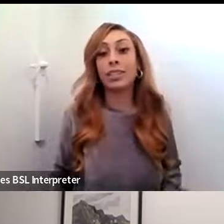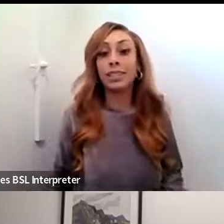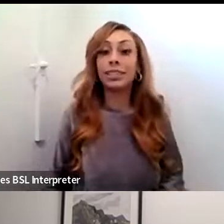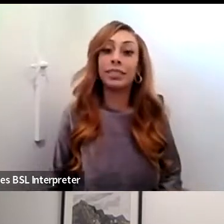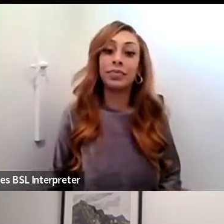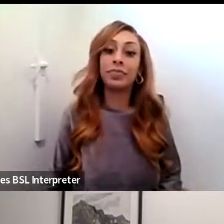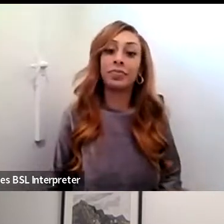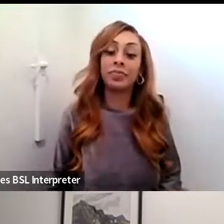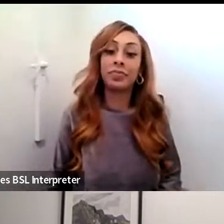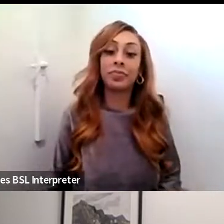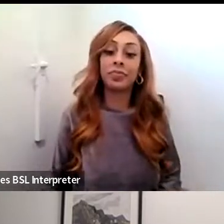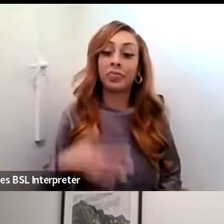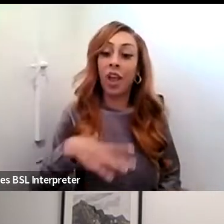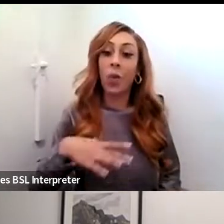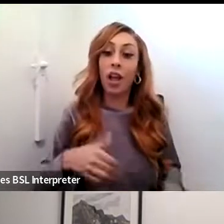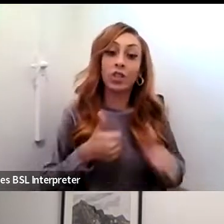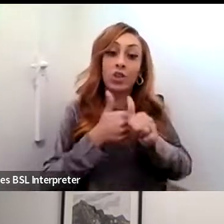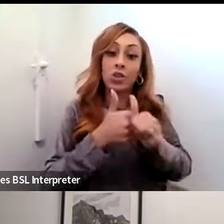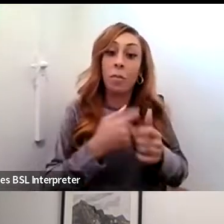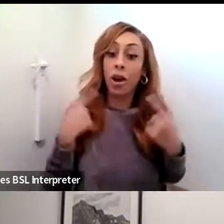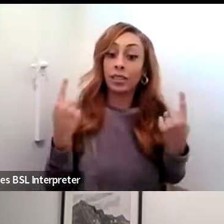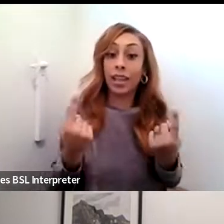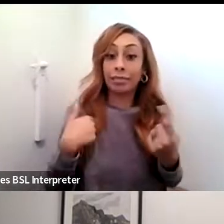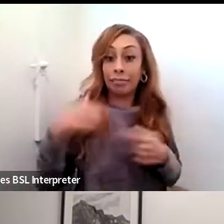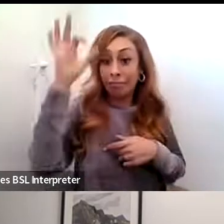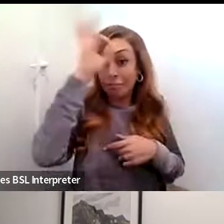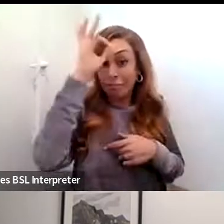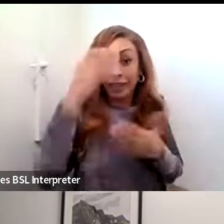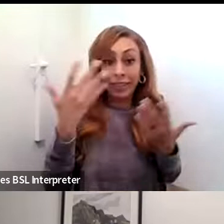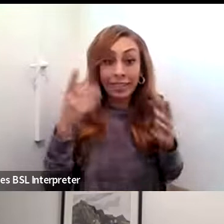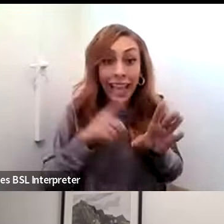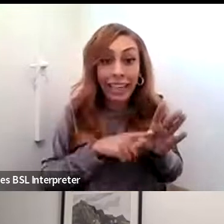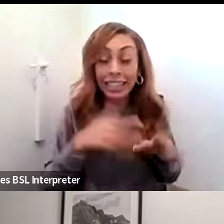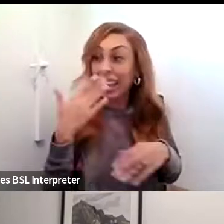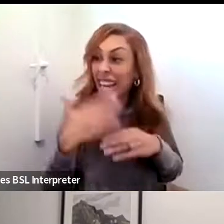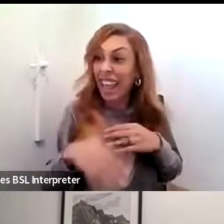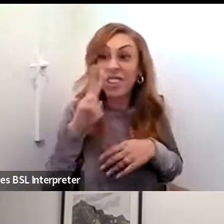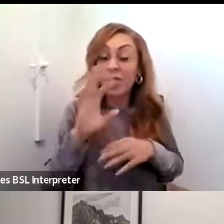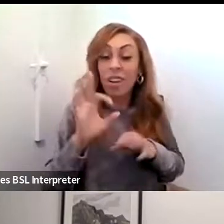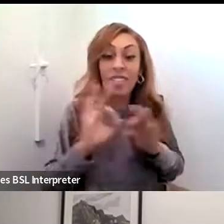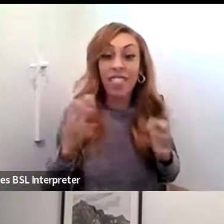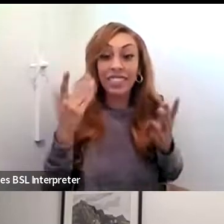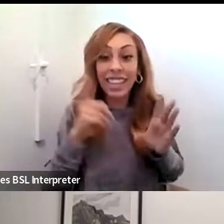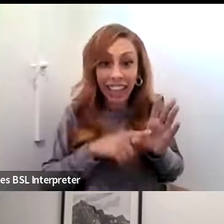And I just want to support us, like I didn't know - for ten years, I didn't go to anything, see anything for ten years, and now I know it's happening